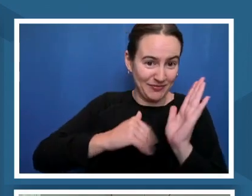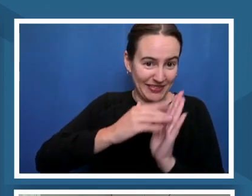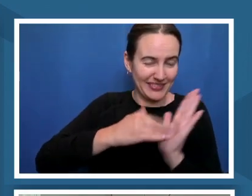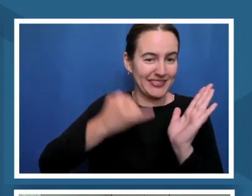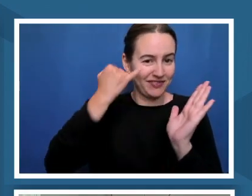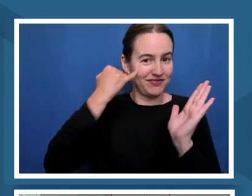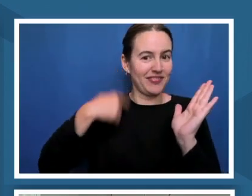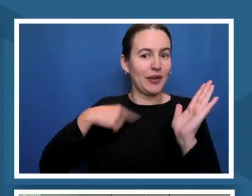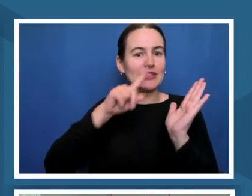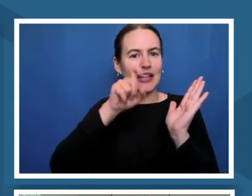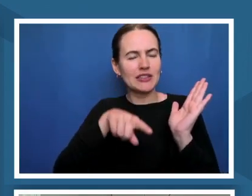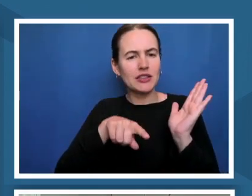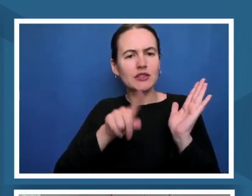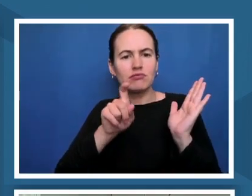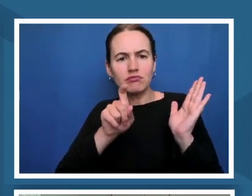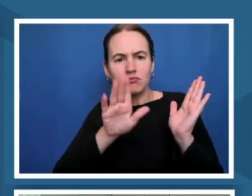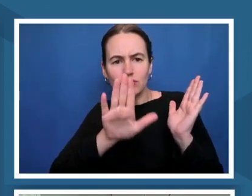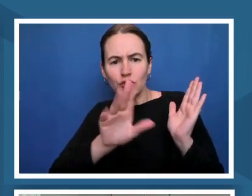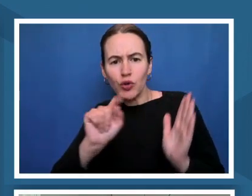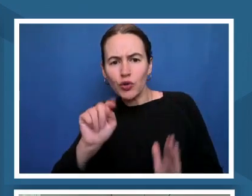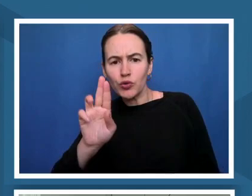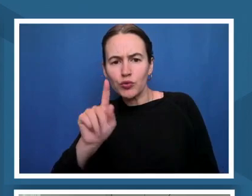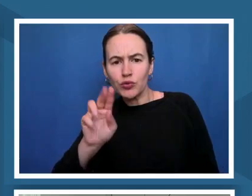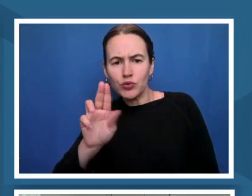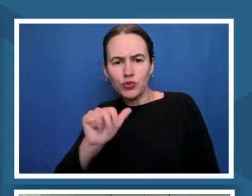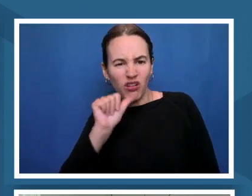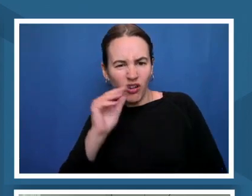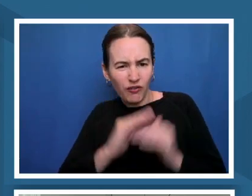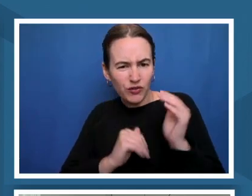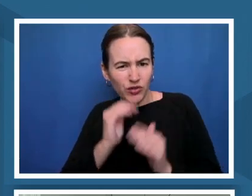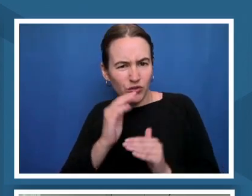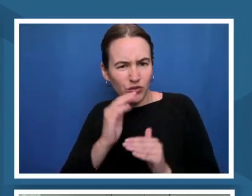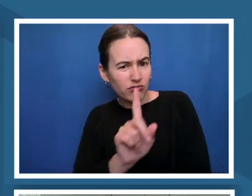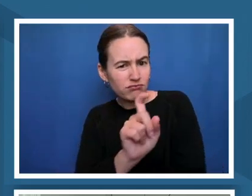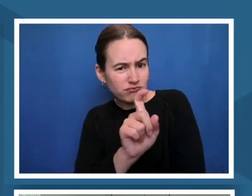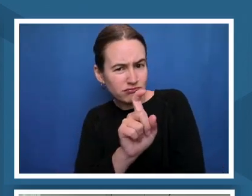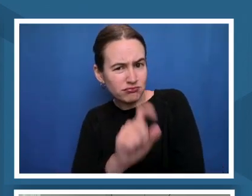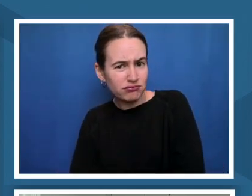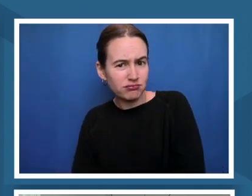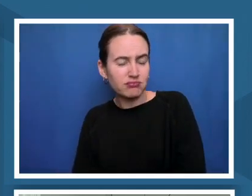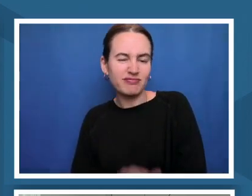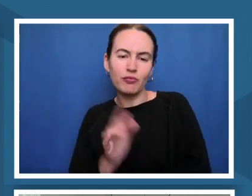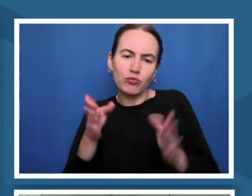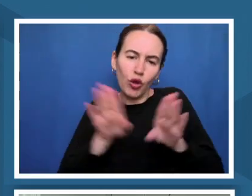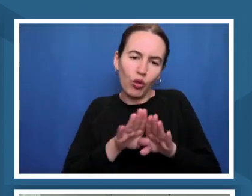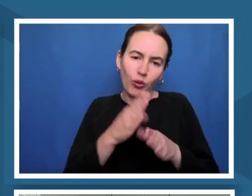is your tutu uncomfortable